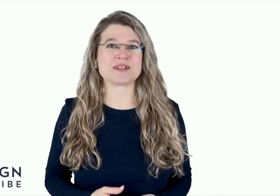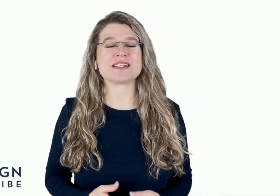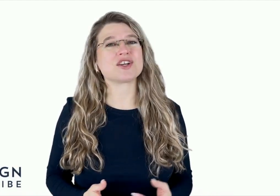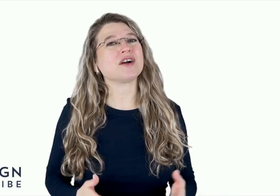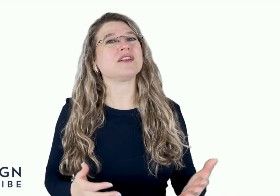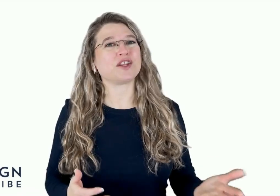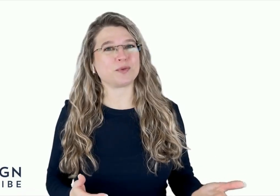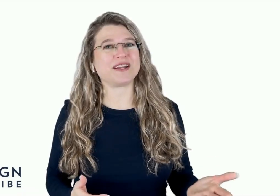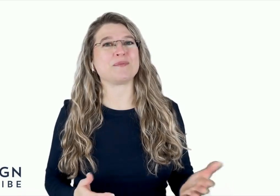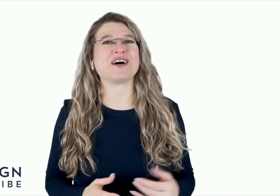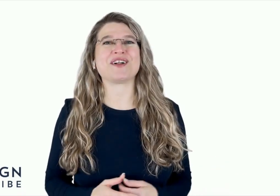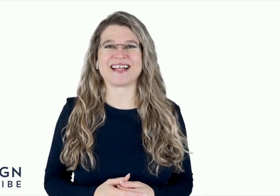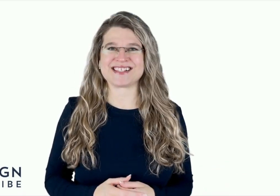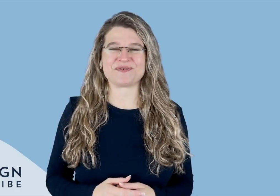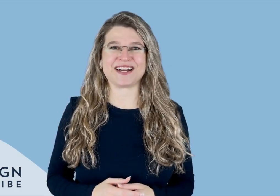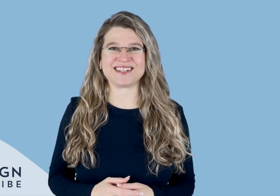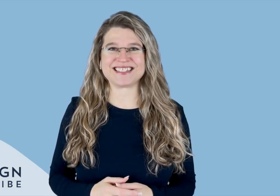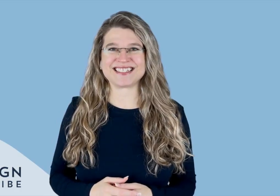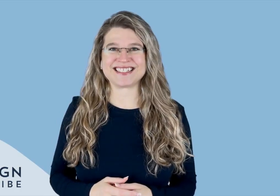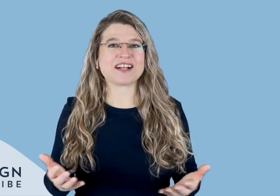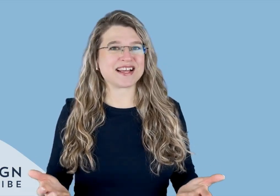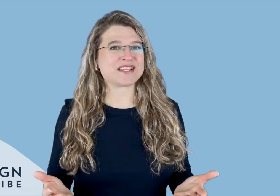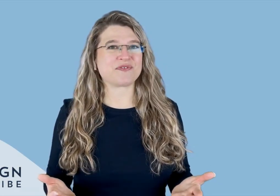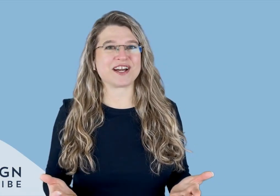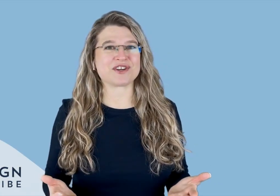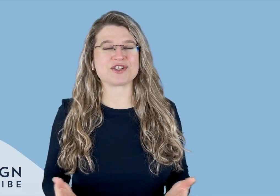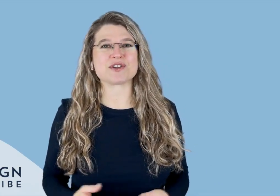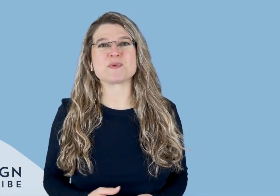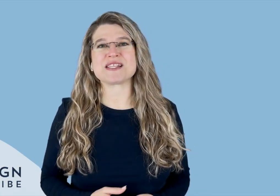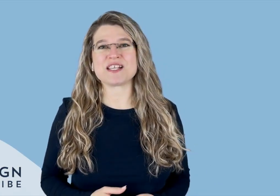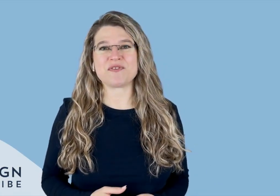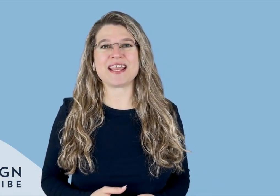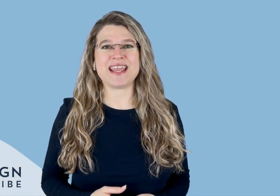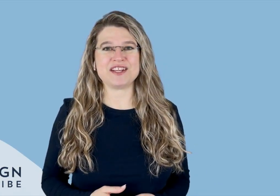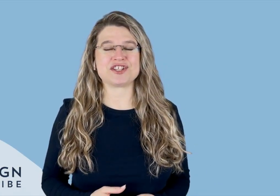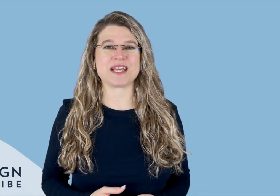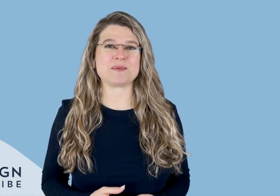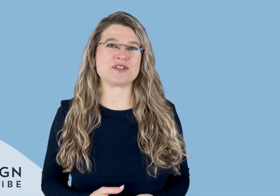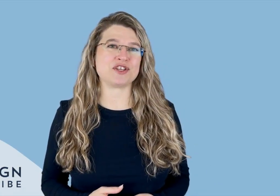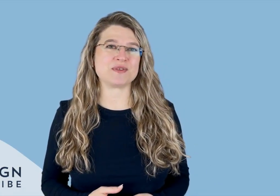let's talk a little bit about classifiers. Classifiers are specific handshapes used